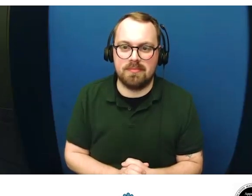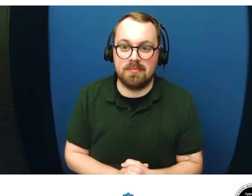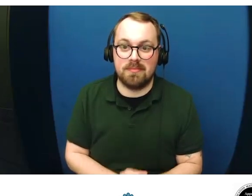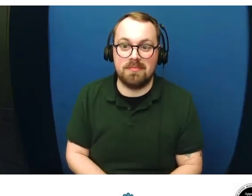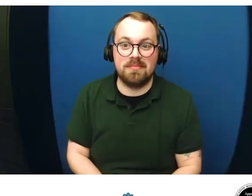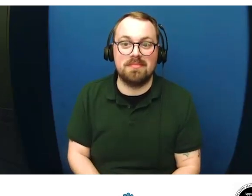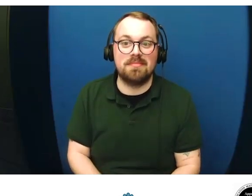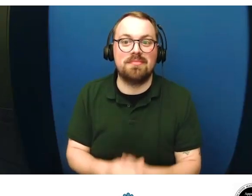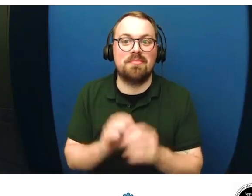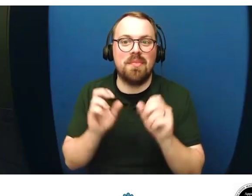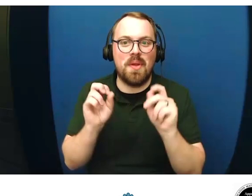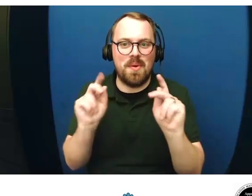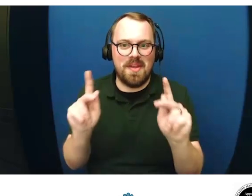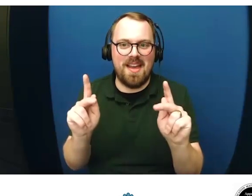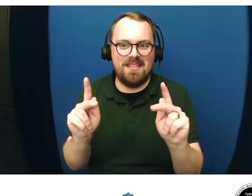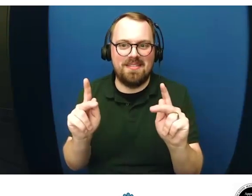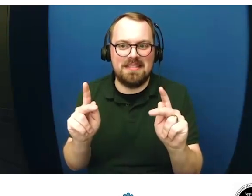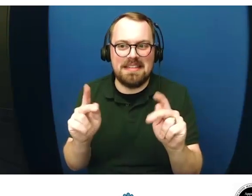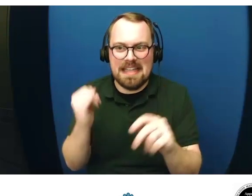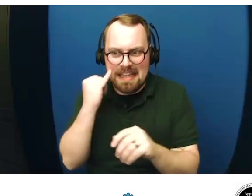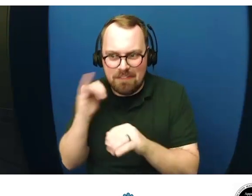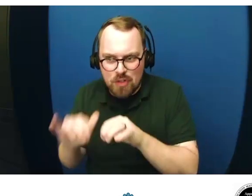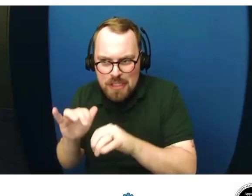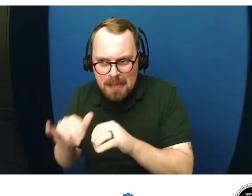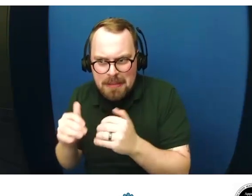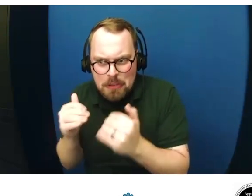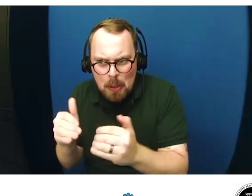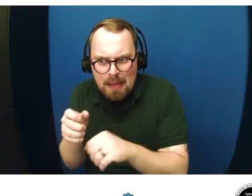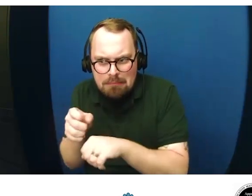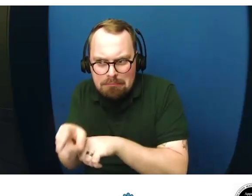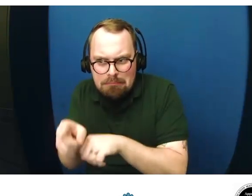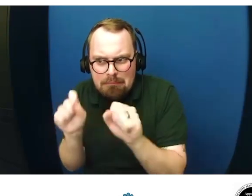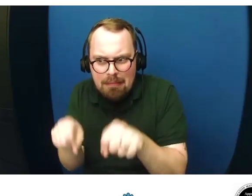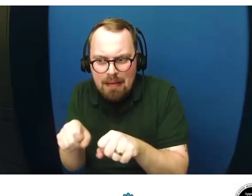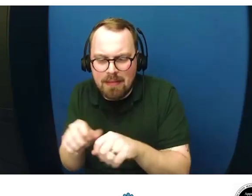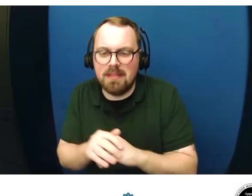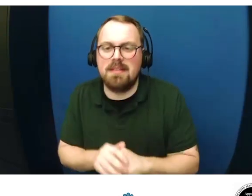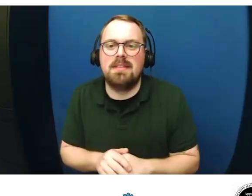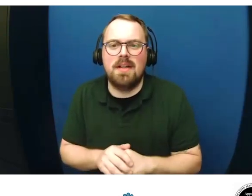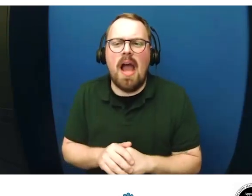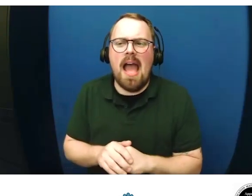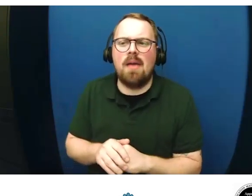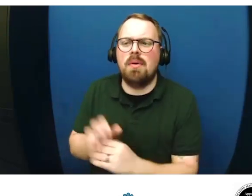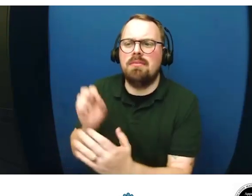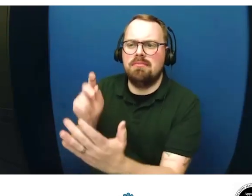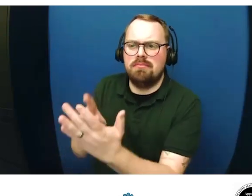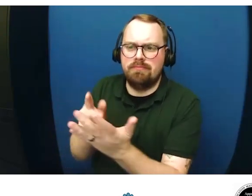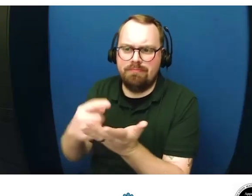Okay, I'll move to Two. But if you're typing, feel free to still send it. We can come back.